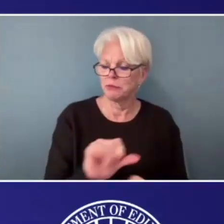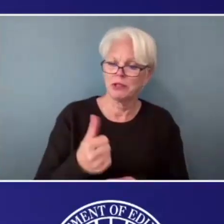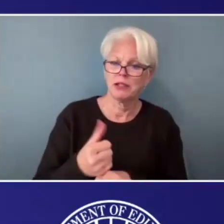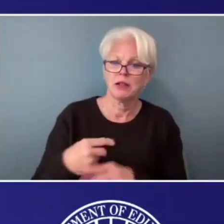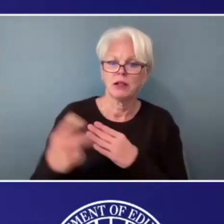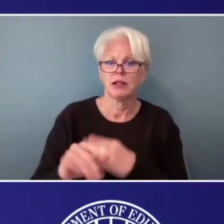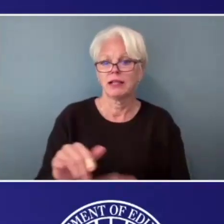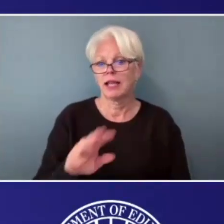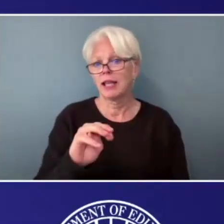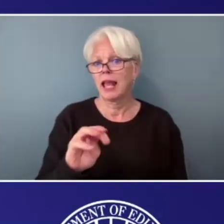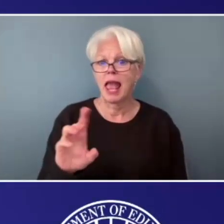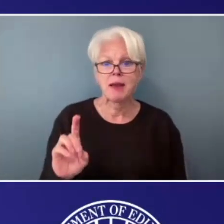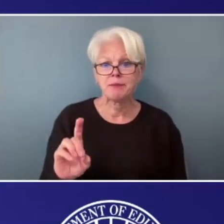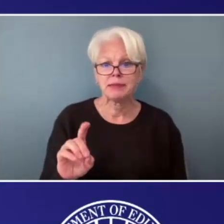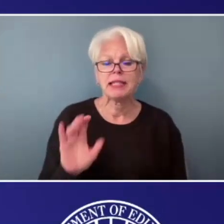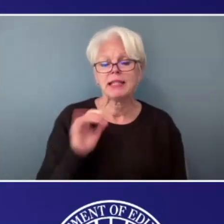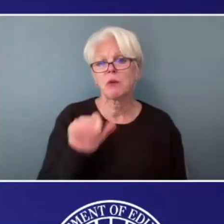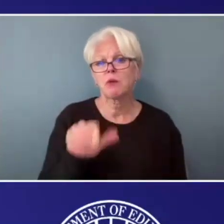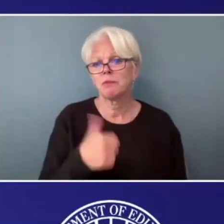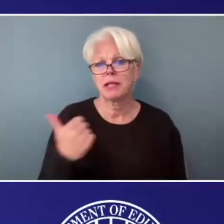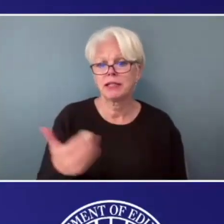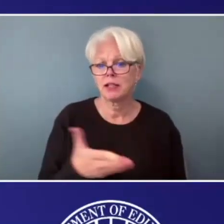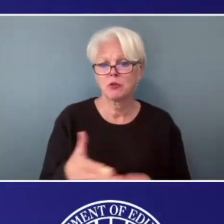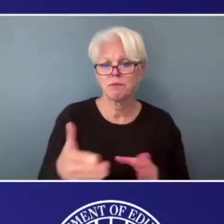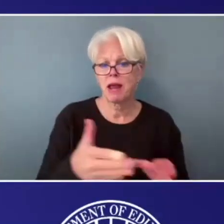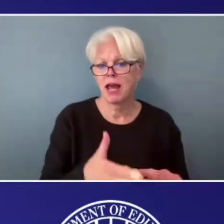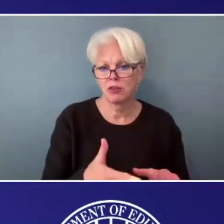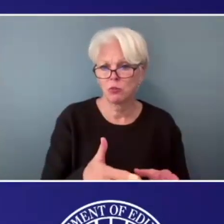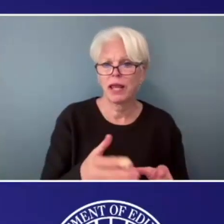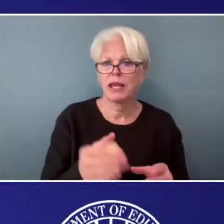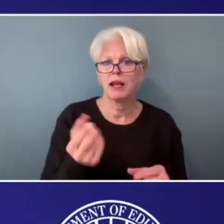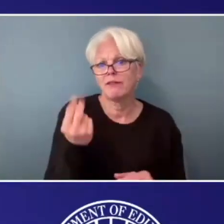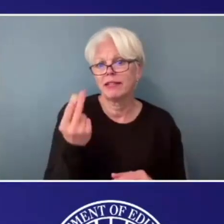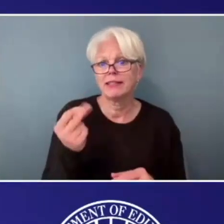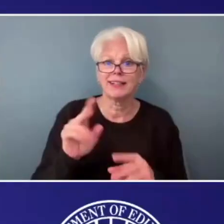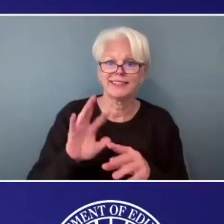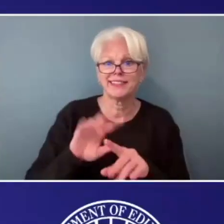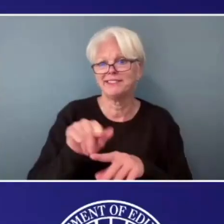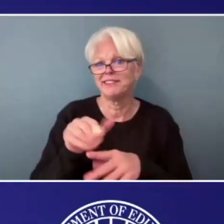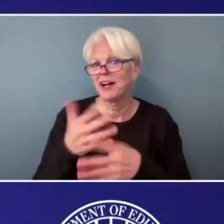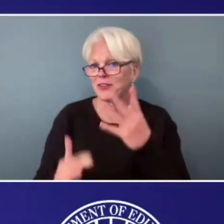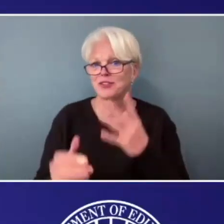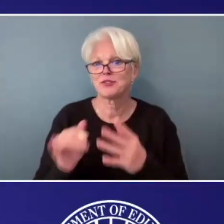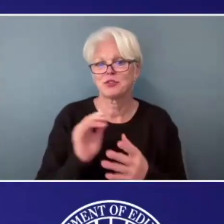that would be another pathway of about a dozen out there for some of these programs. Number two, and separate,